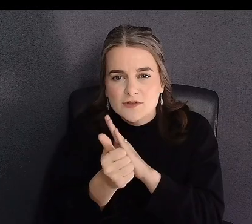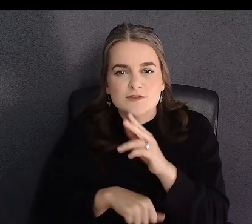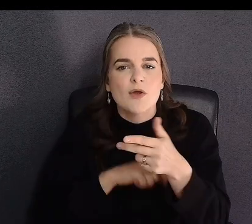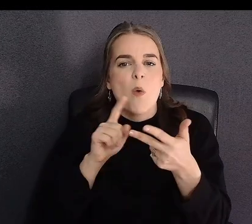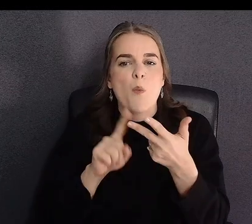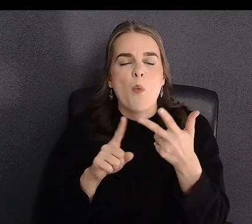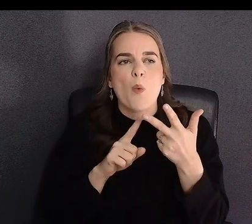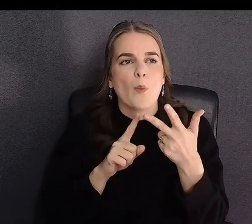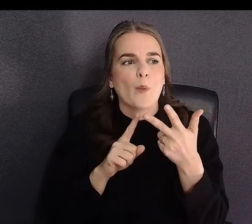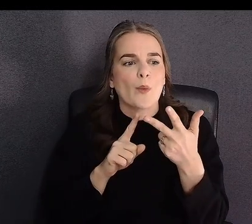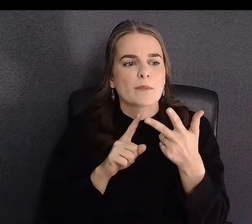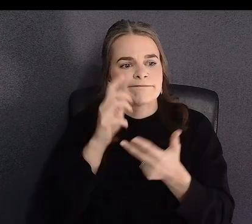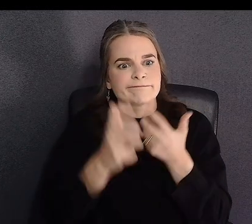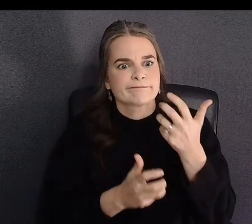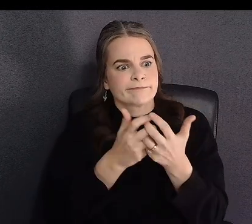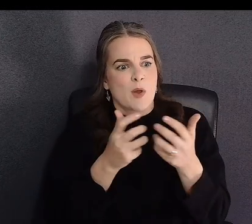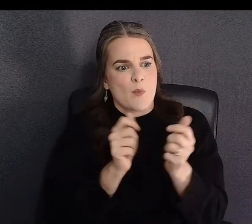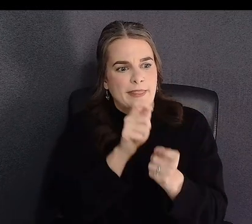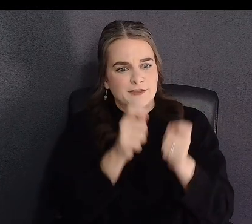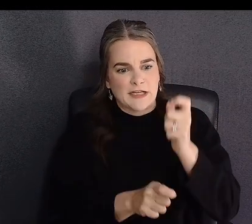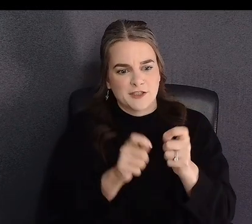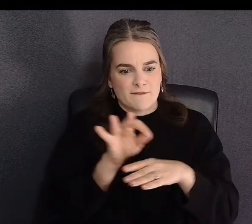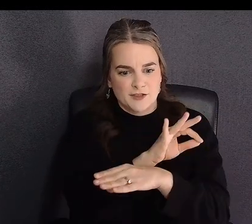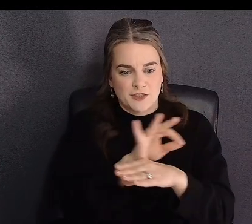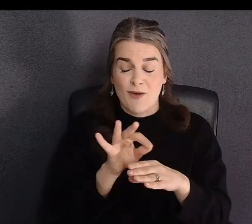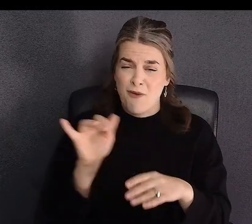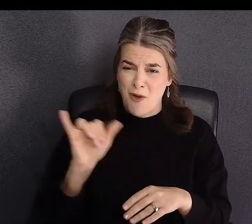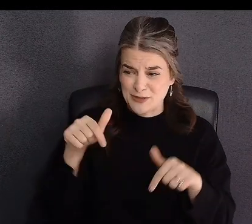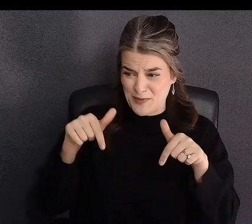a change in function. We also, again, have a really great community down here